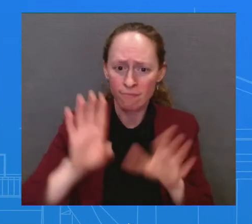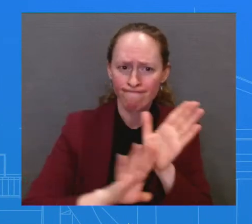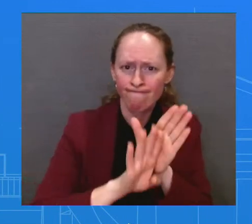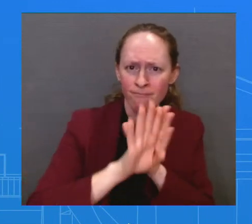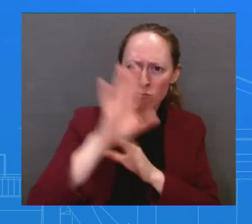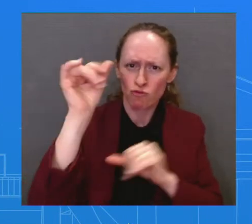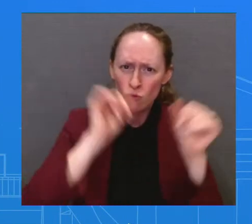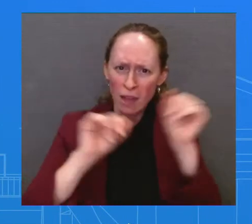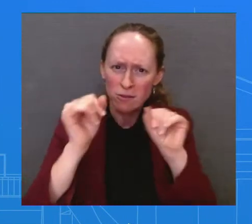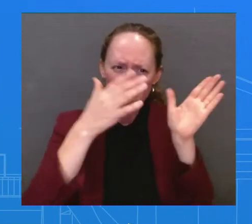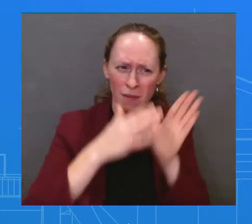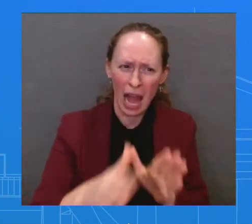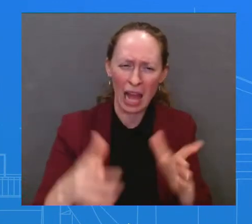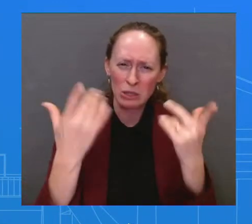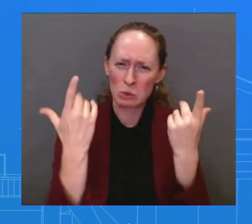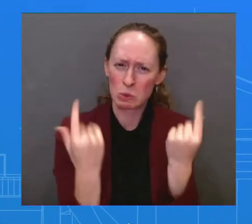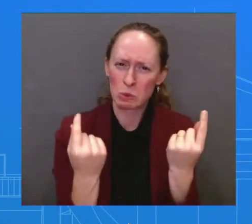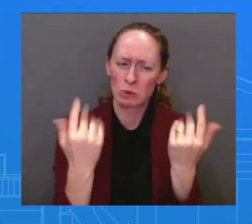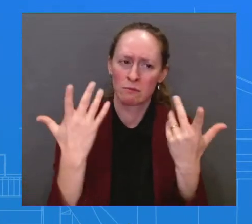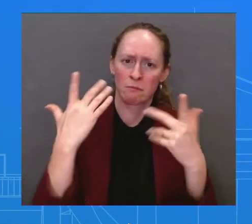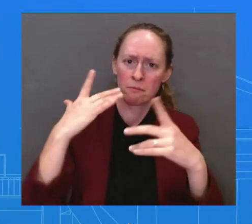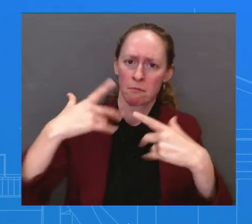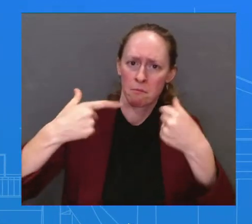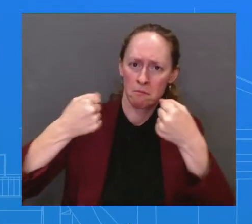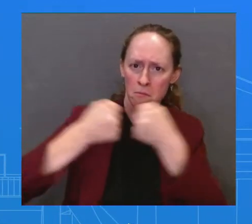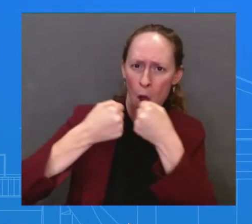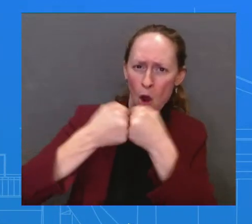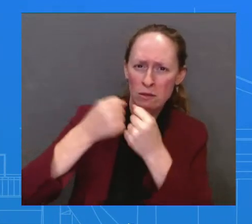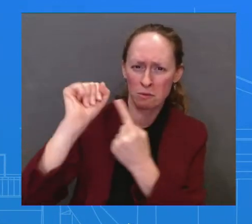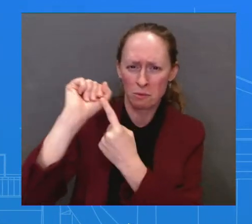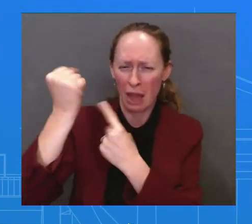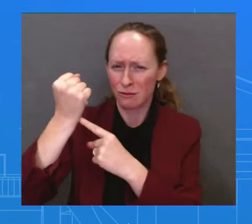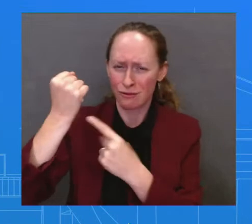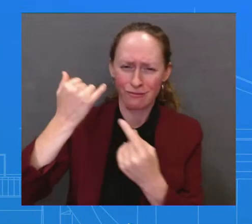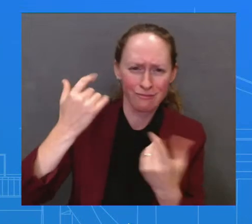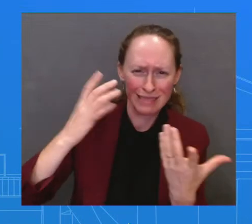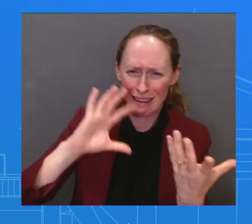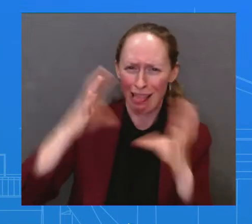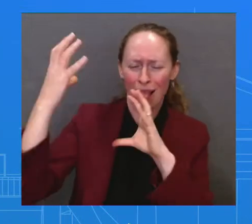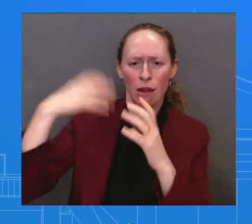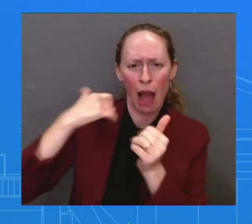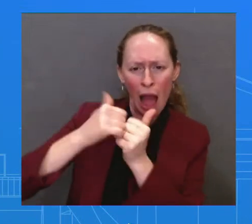That is something that we have tried to do and worked really hard to do these last two years. I do want to add a couple of things